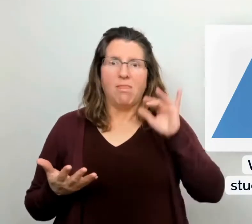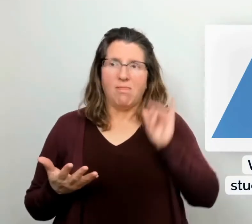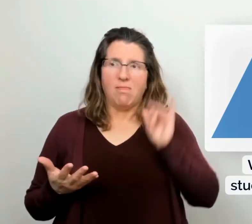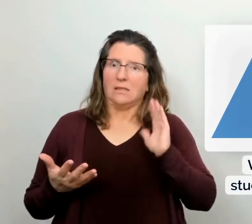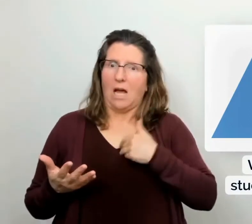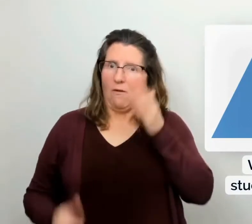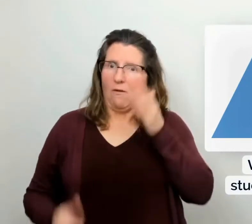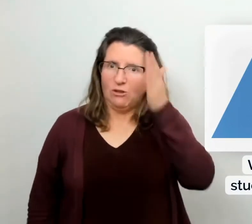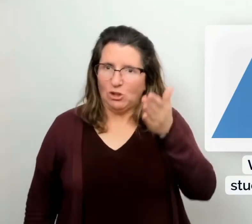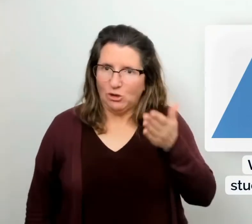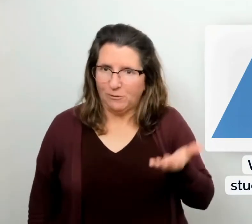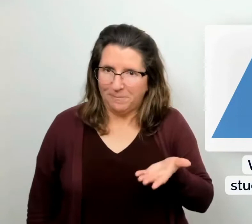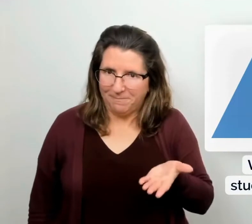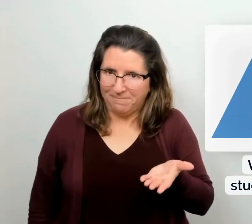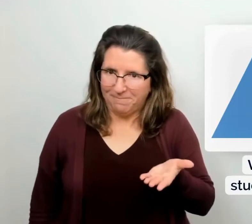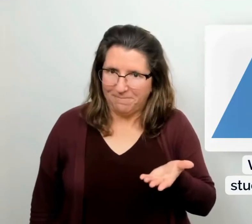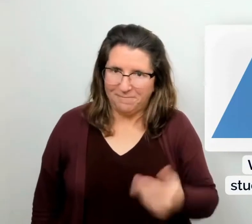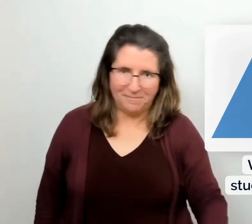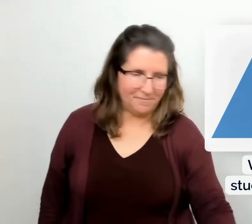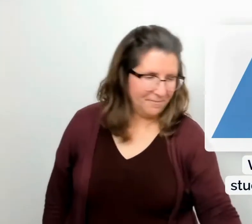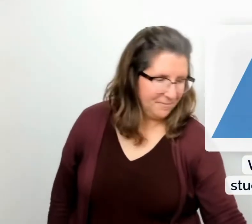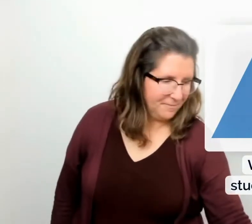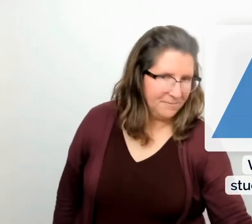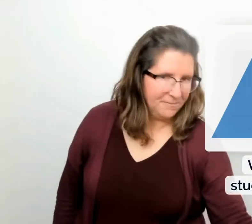That is where OUR future lies!